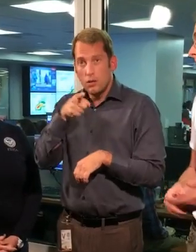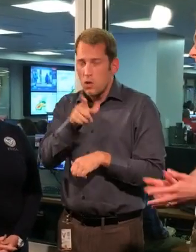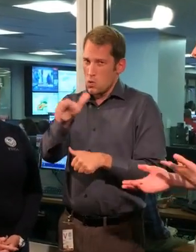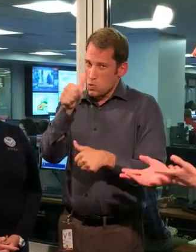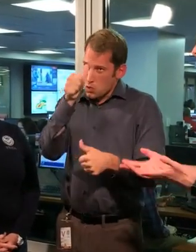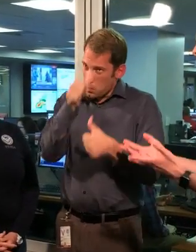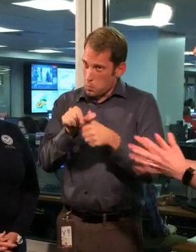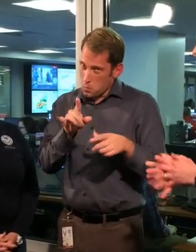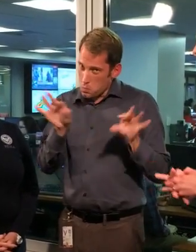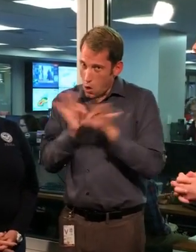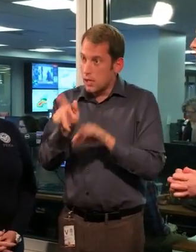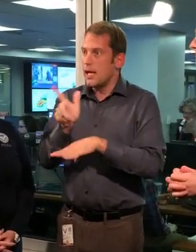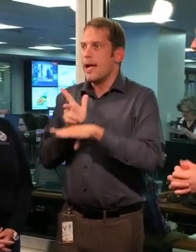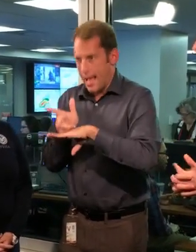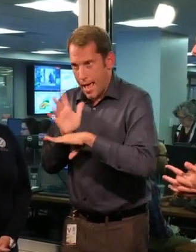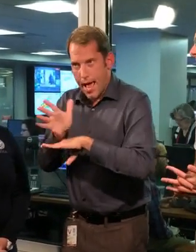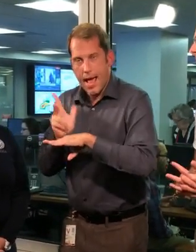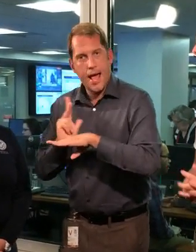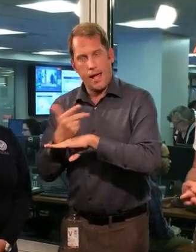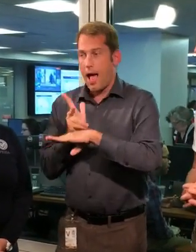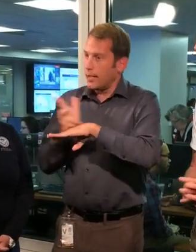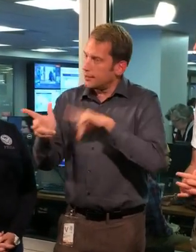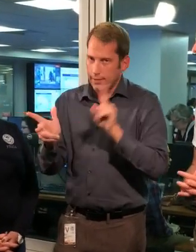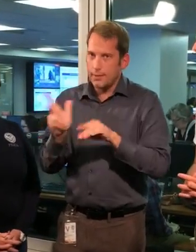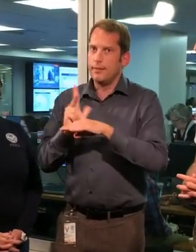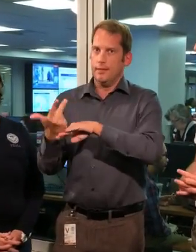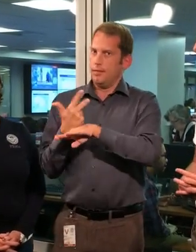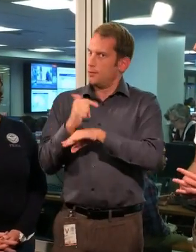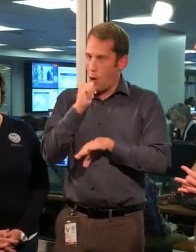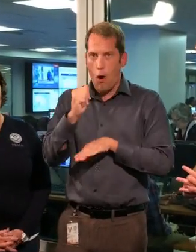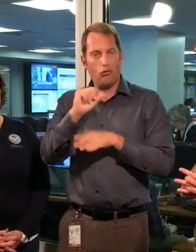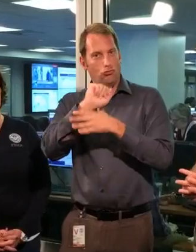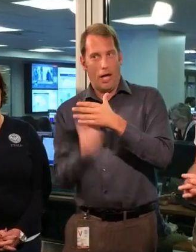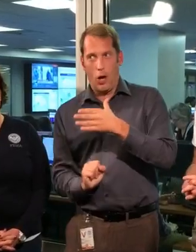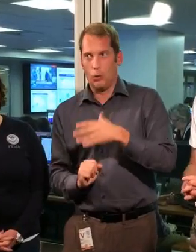So that's the latest update, Beth. Thank you, Daniel, I appreciate that. Remember that, turn around, don't drown.